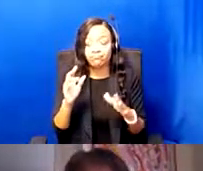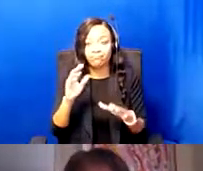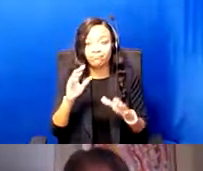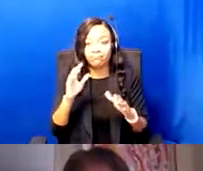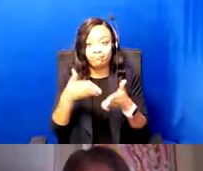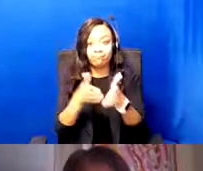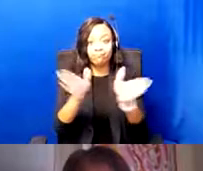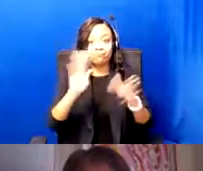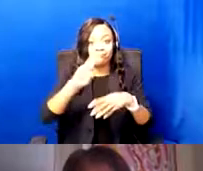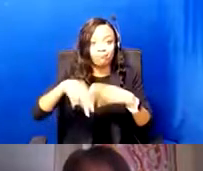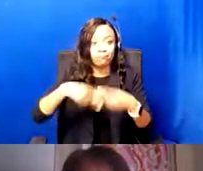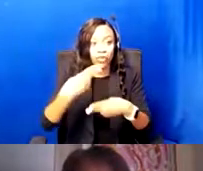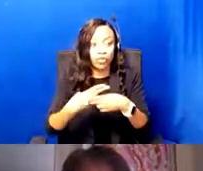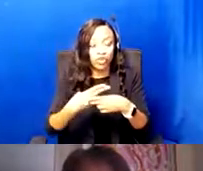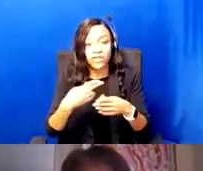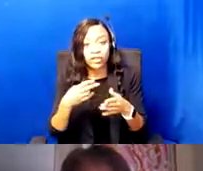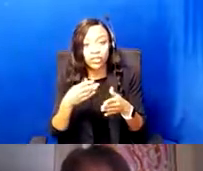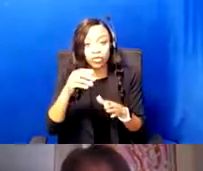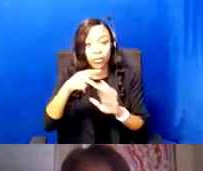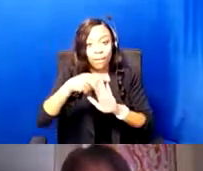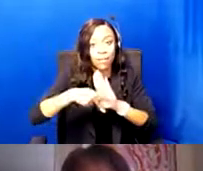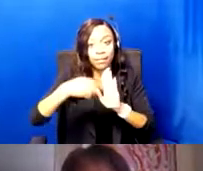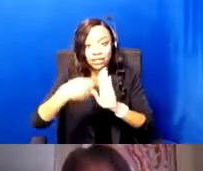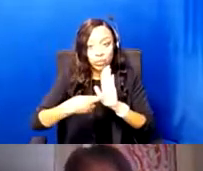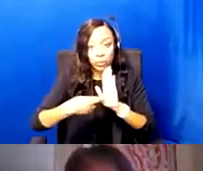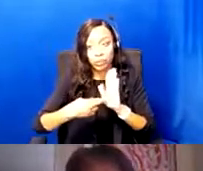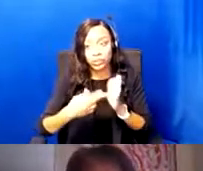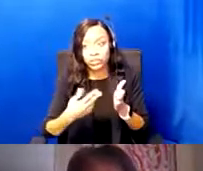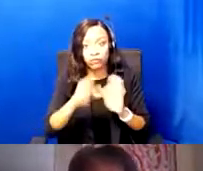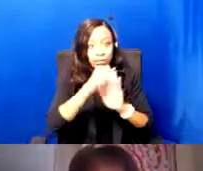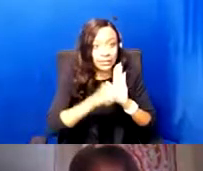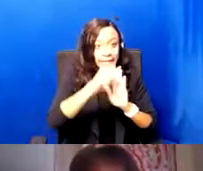and sometimes from city to city. We don't yet know what we are going to have